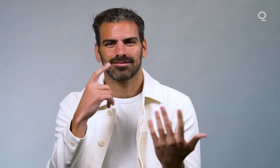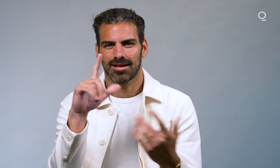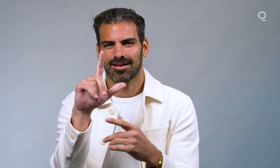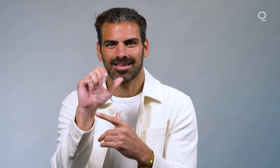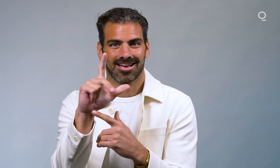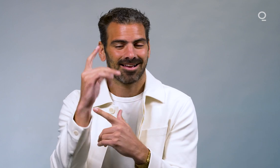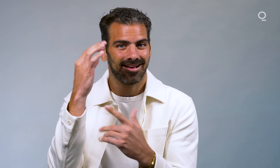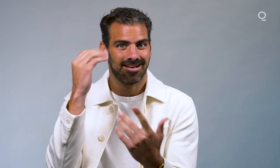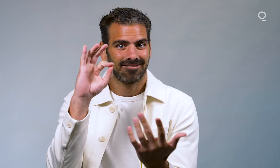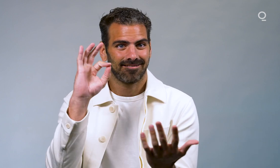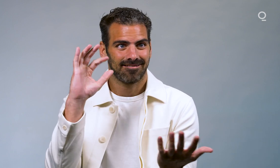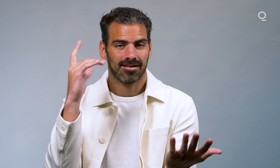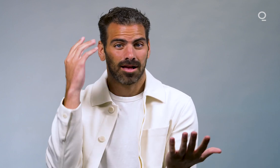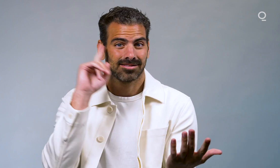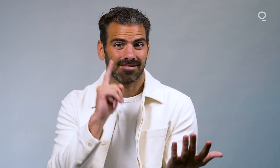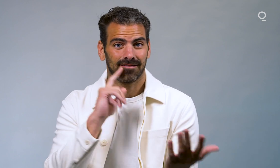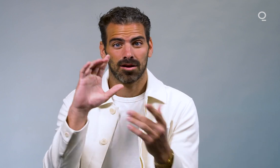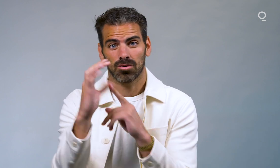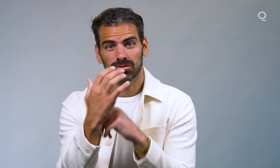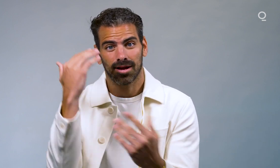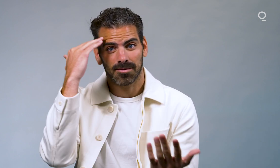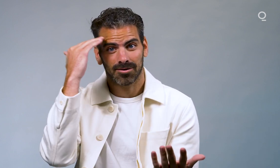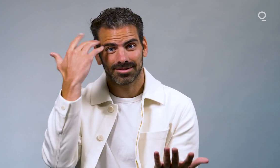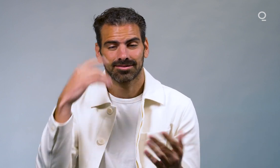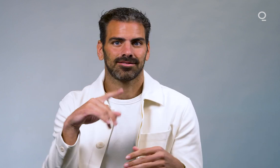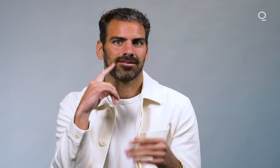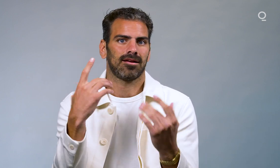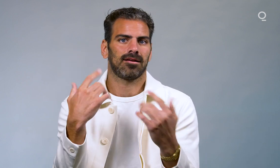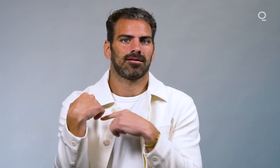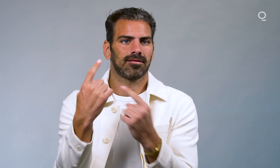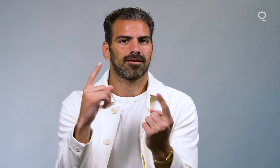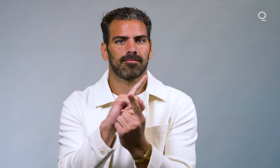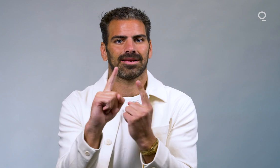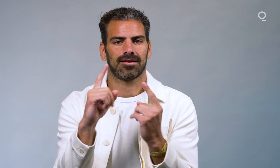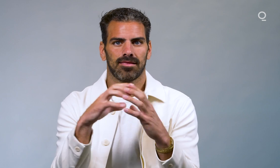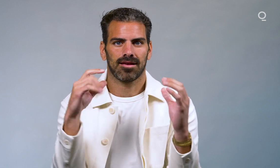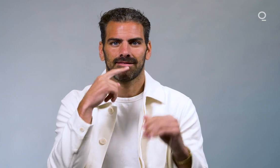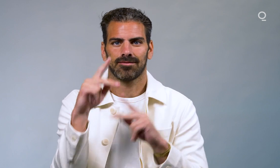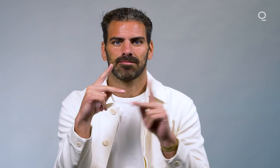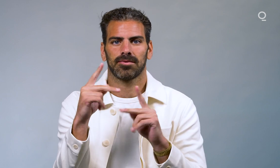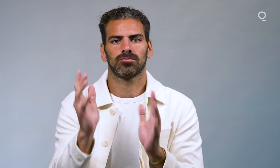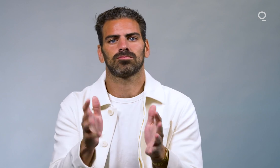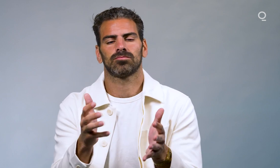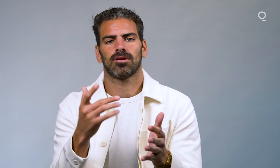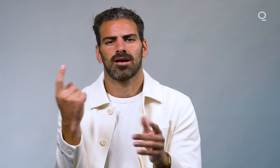that we don't have just in general is a lack of deaf culture awareness. So many people that I meet who are hearing